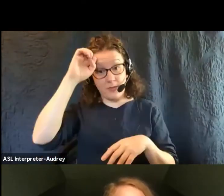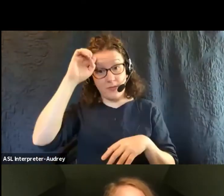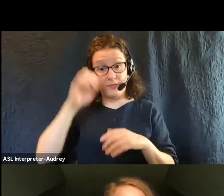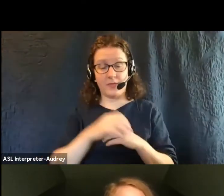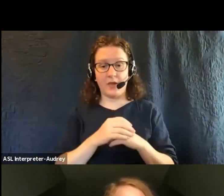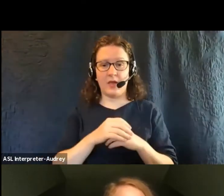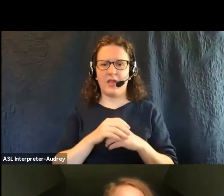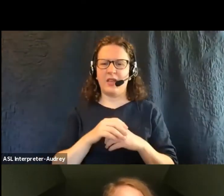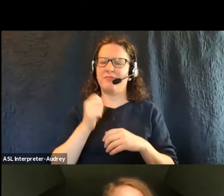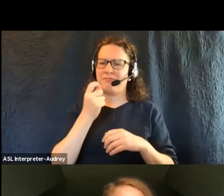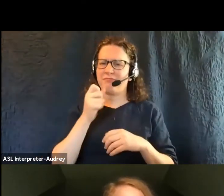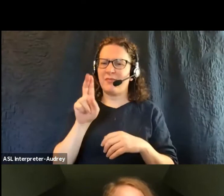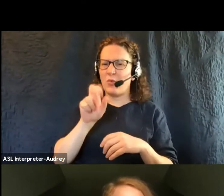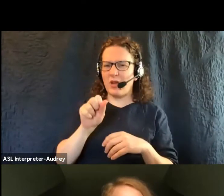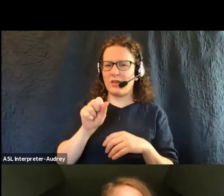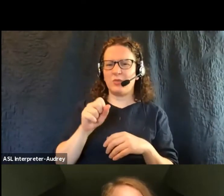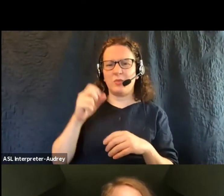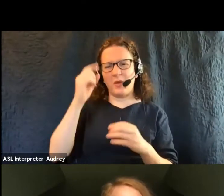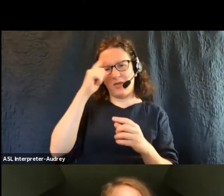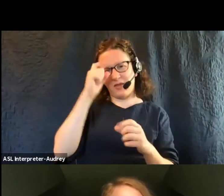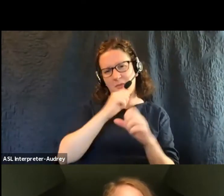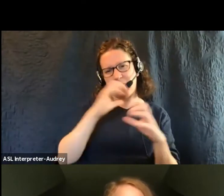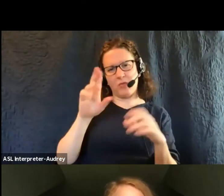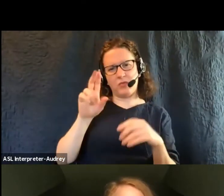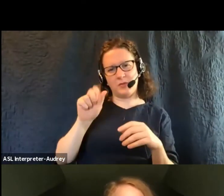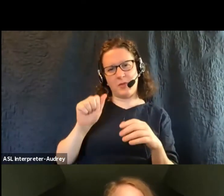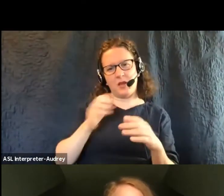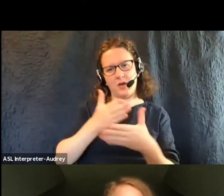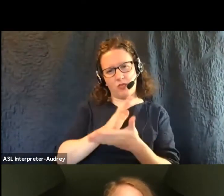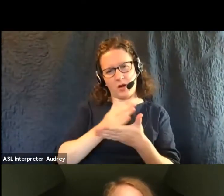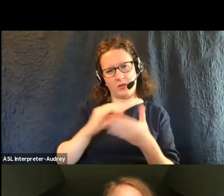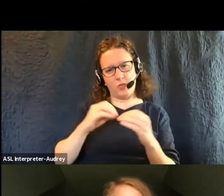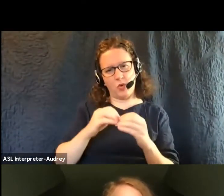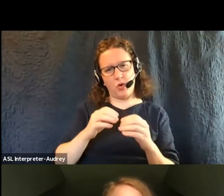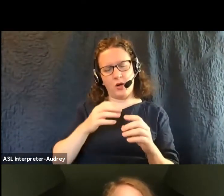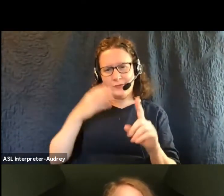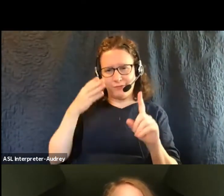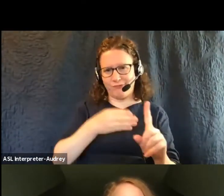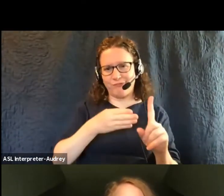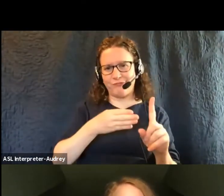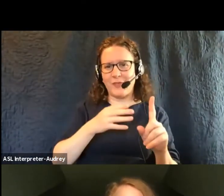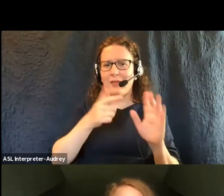disability rights more strictly maybe from a legal framework or civil rights framework